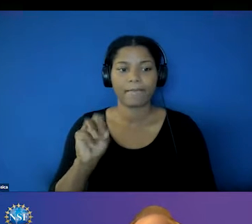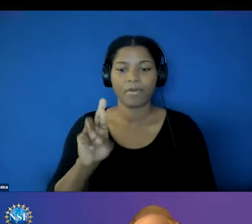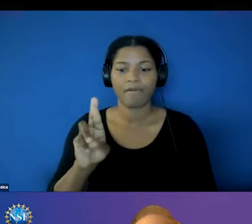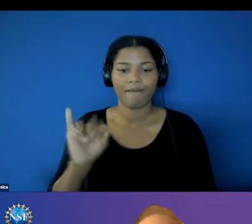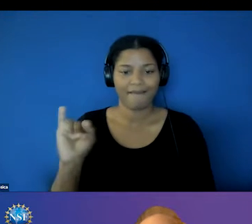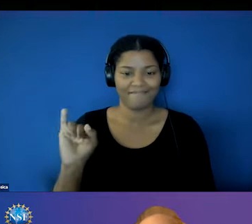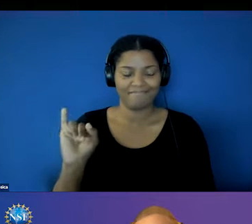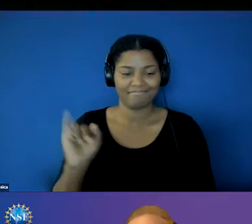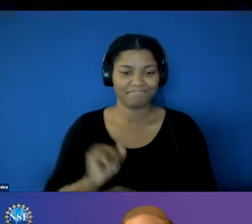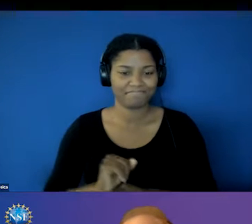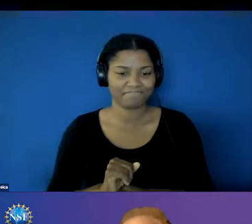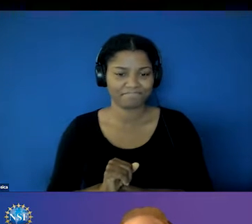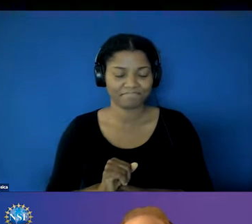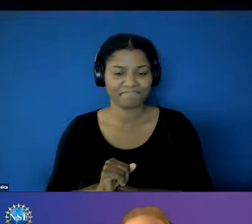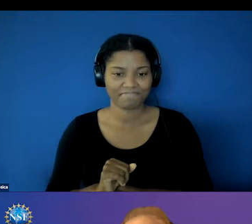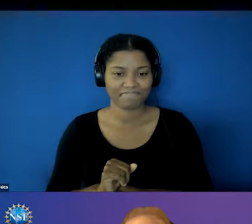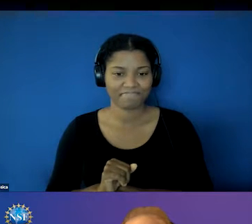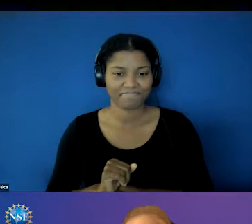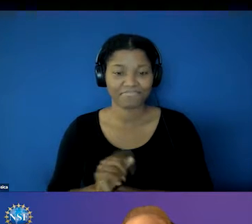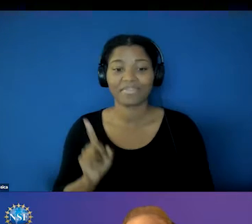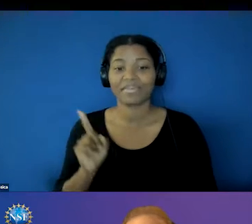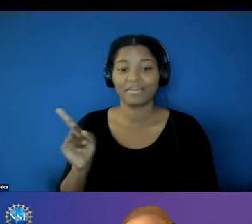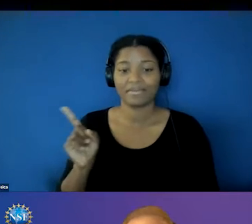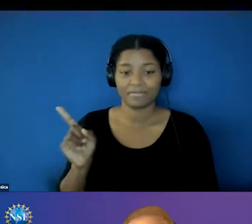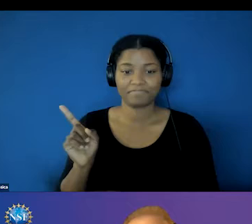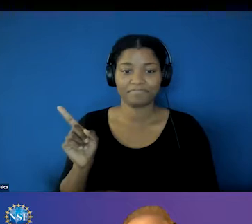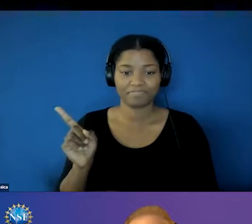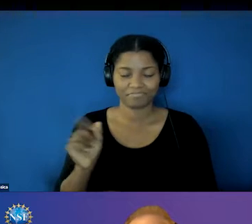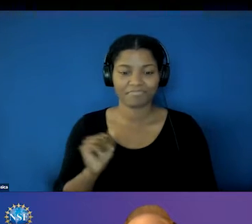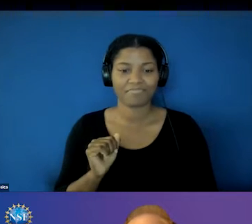with a guest appearance by the Mid-scale Research Infrastructure Program.